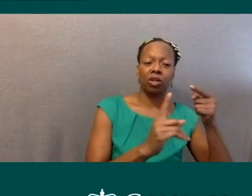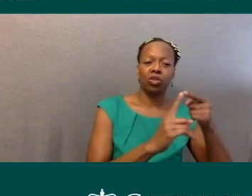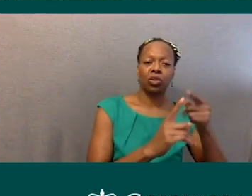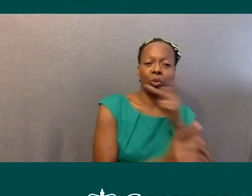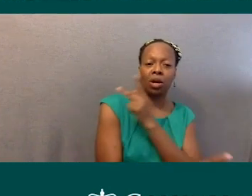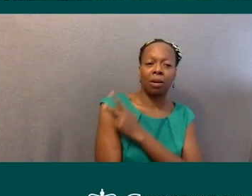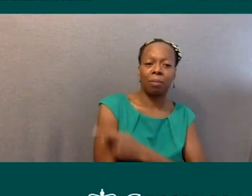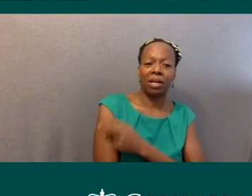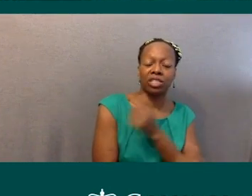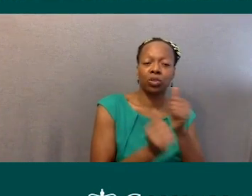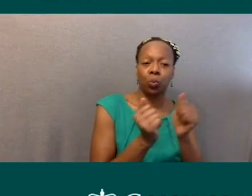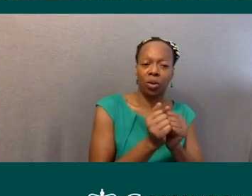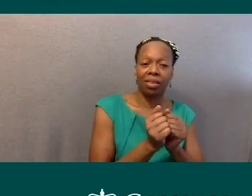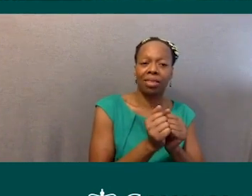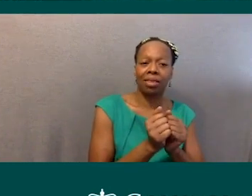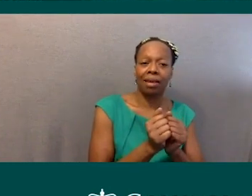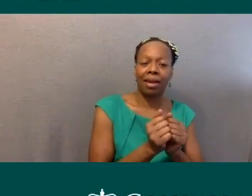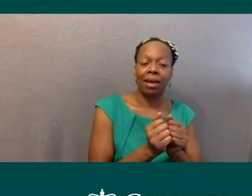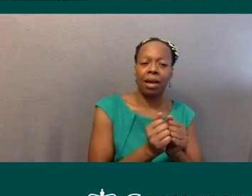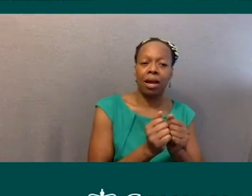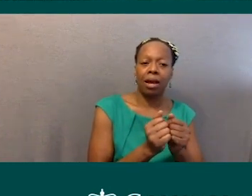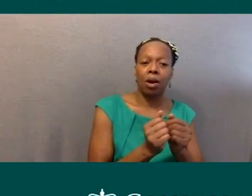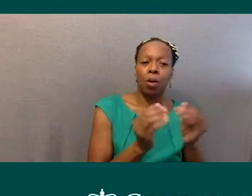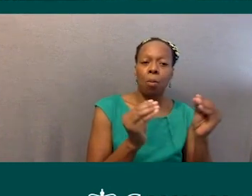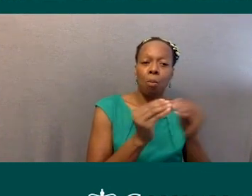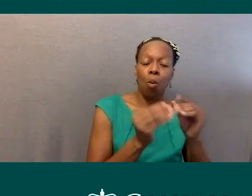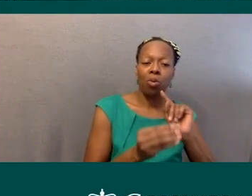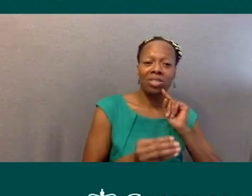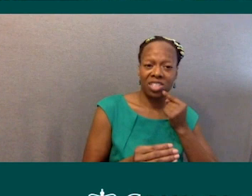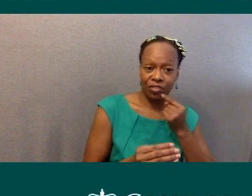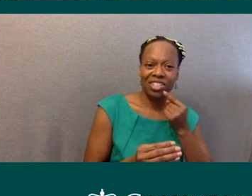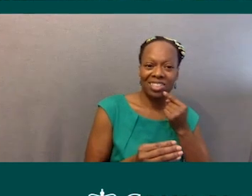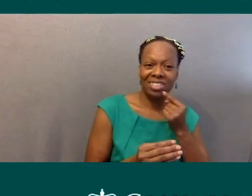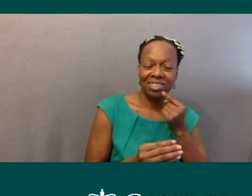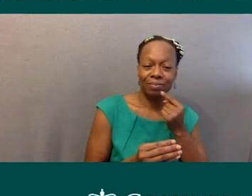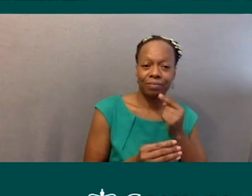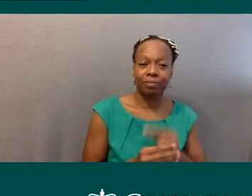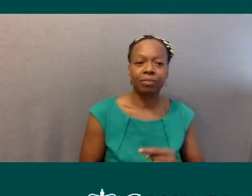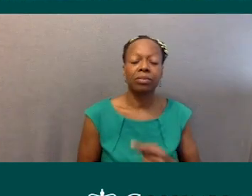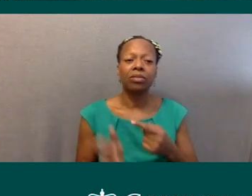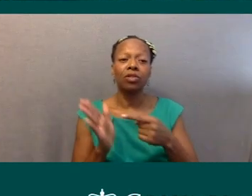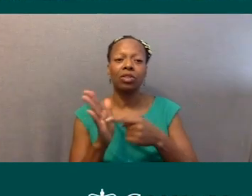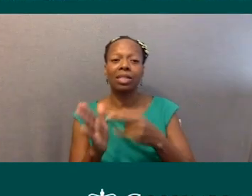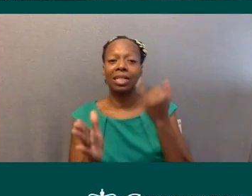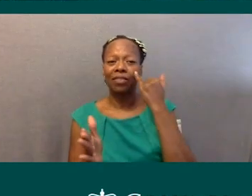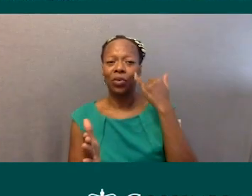only to the patient who has a diffuse spasticity, they don't feel like botulinum toxin works